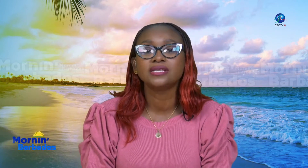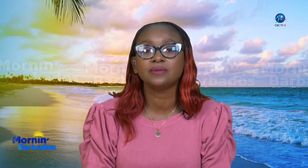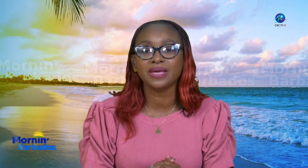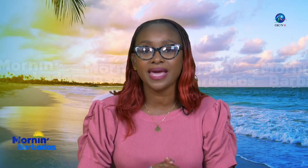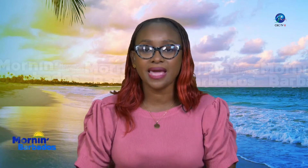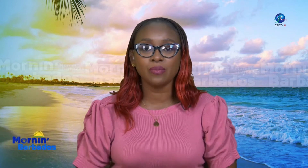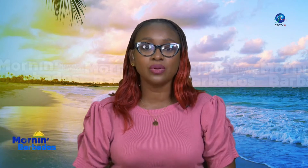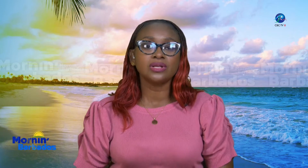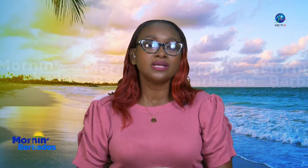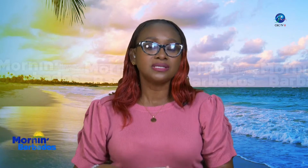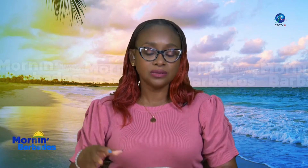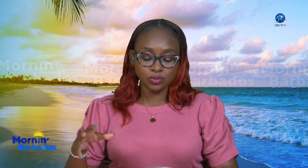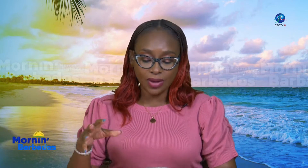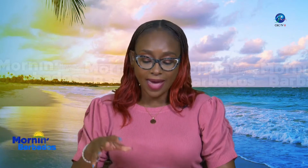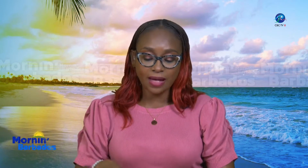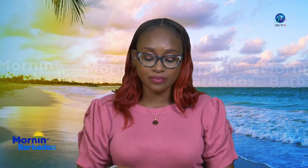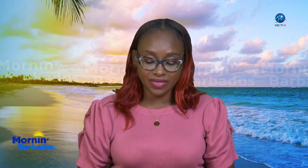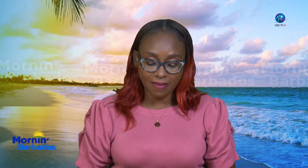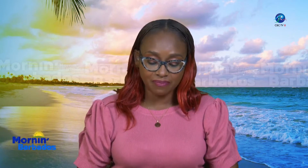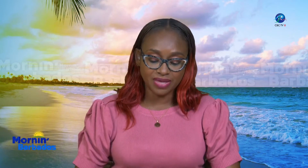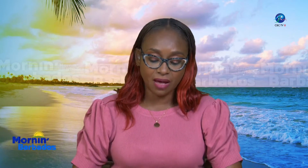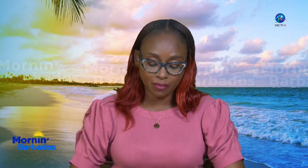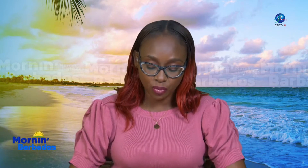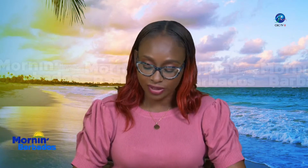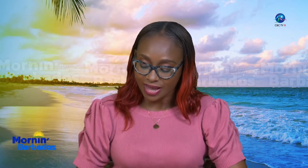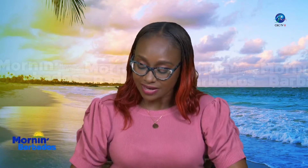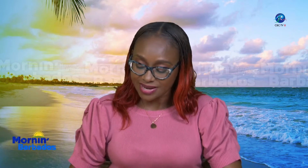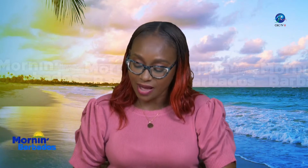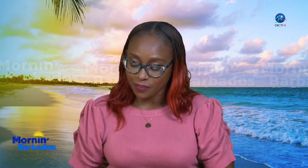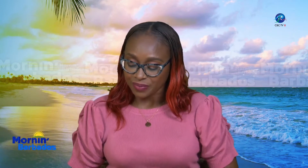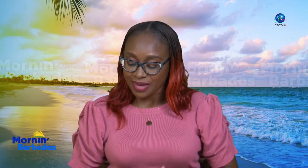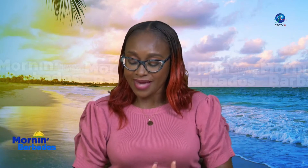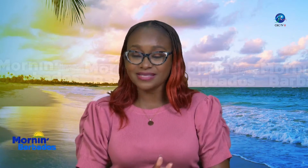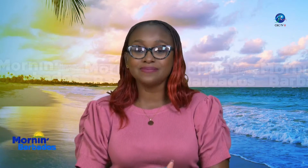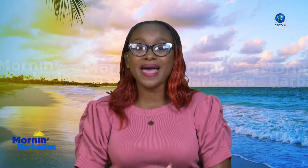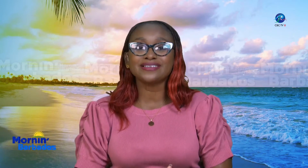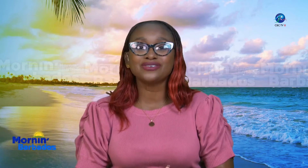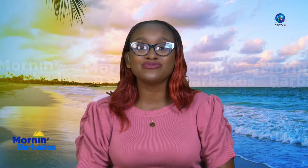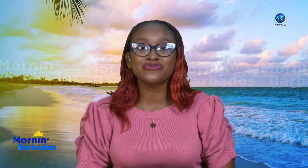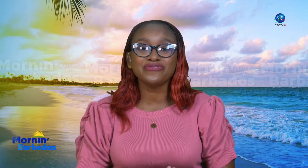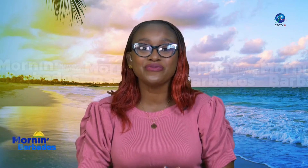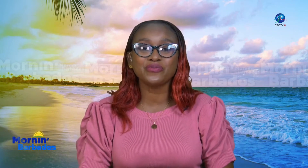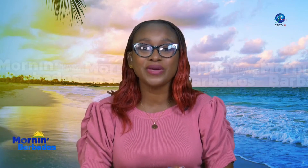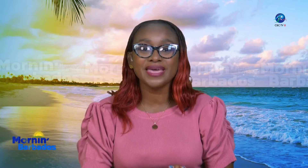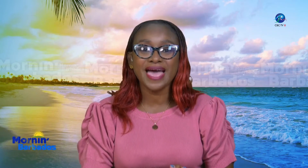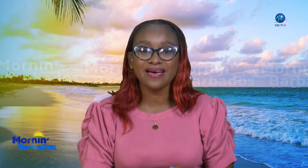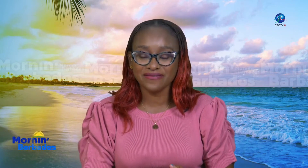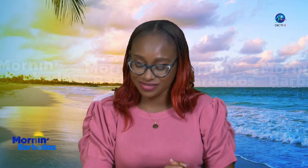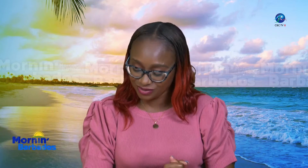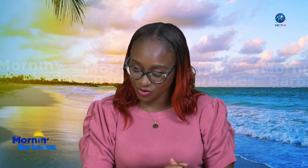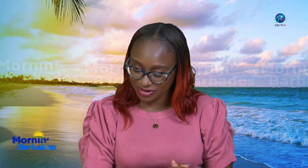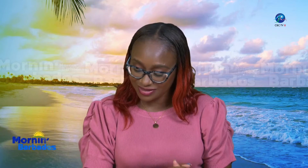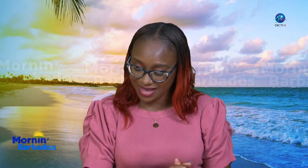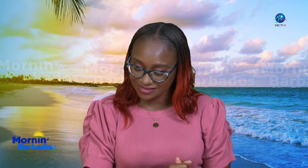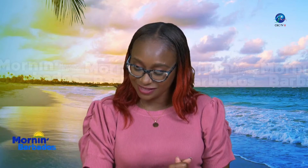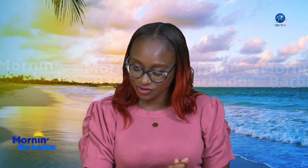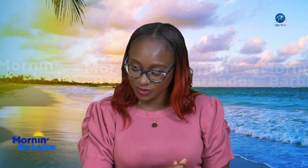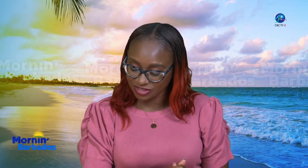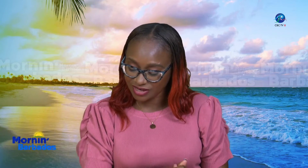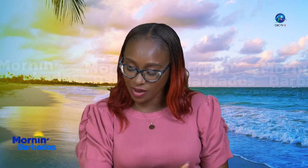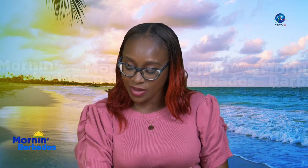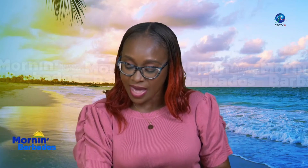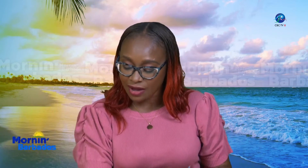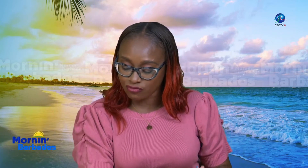to be able to help them be on board now it's back to roof we have sorted that situation out